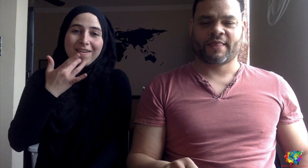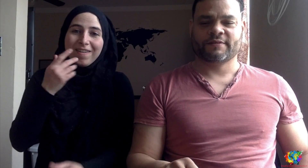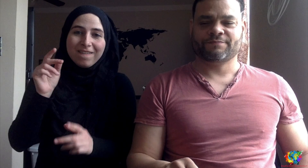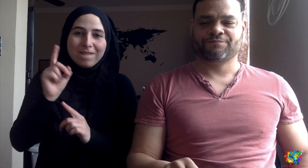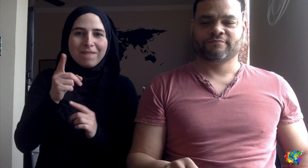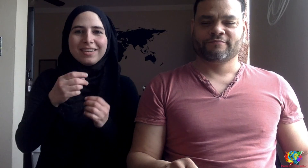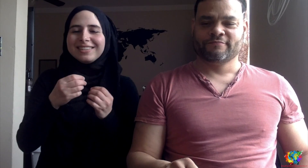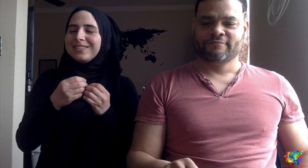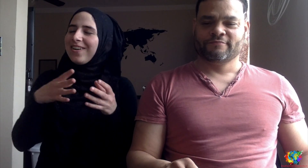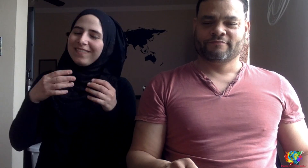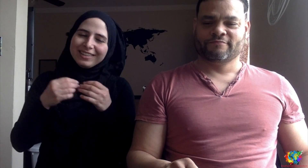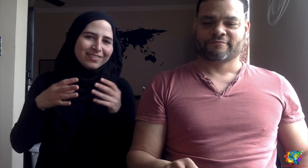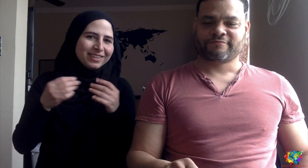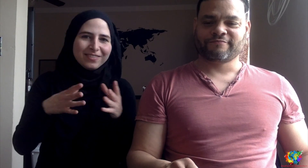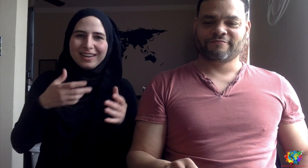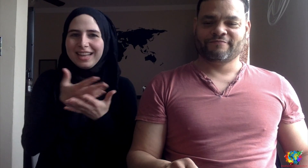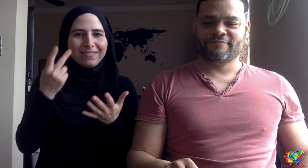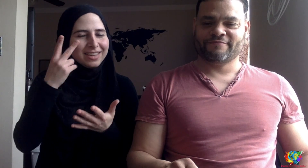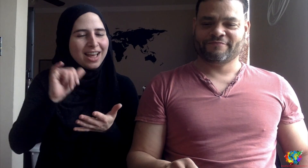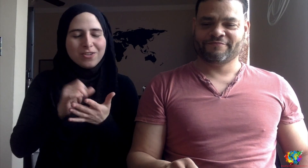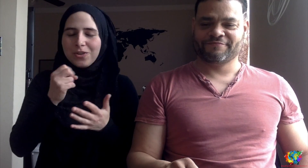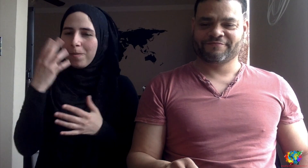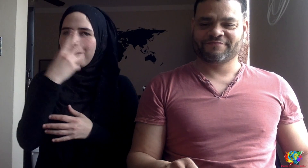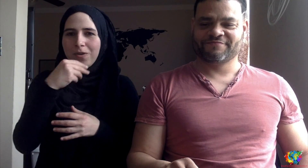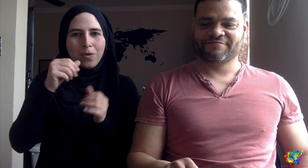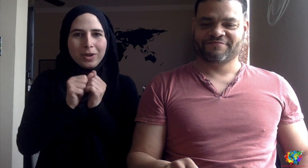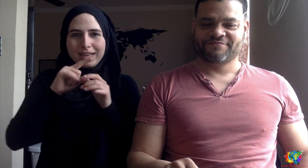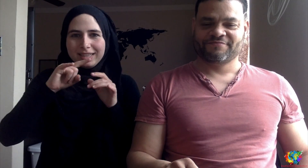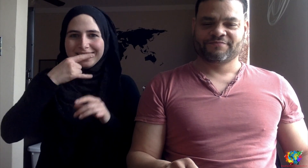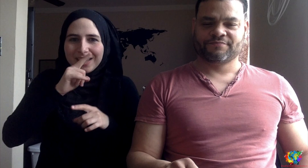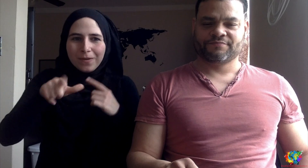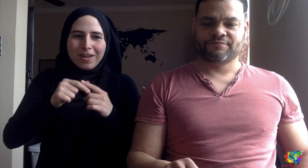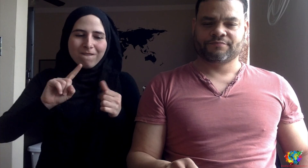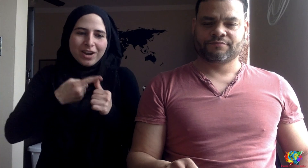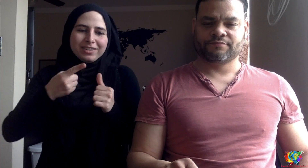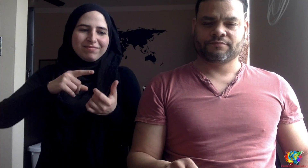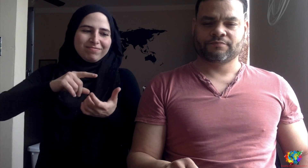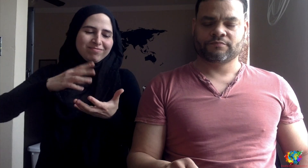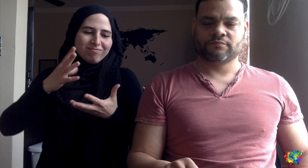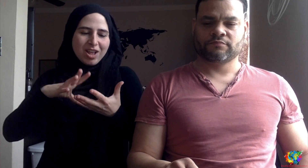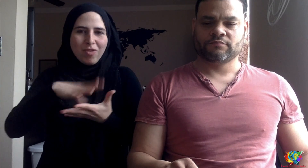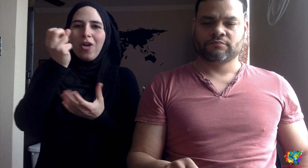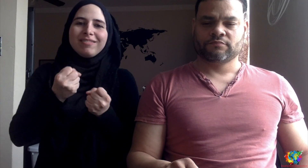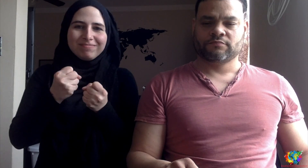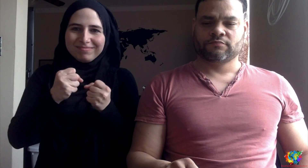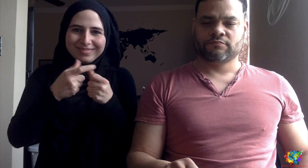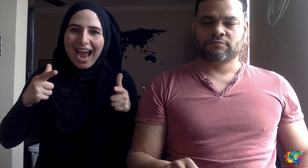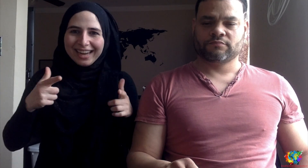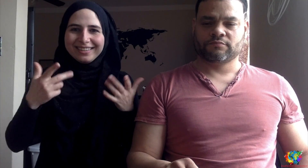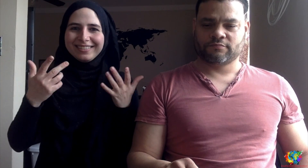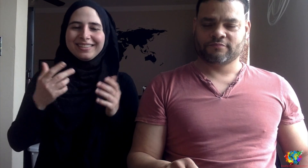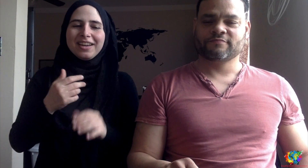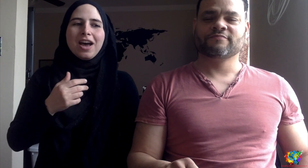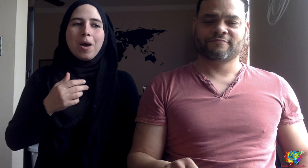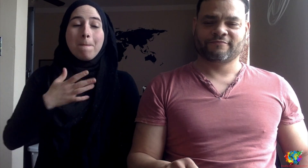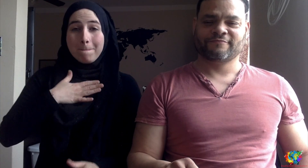Zee: My favorite moment? There are so many beautiful moments of seeing kids learning sign language for the first time